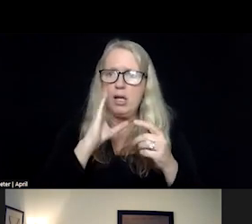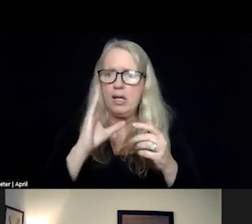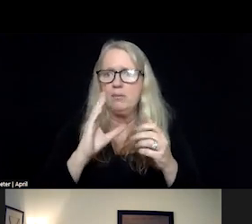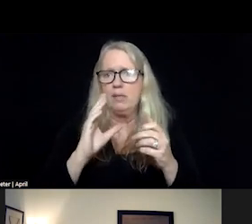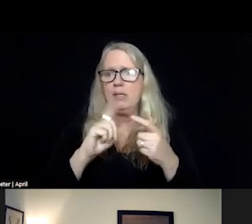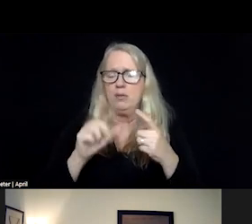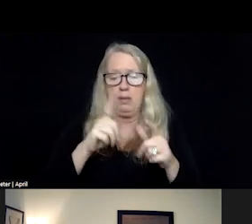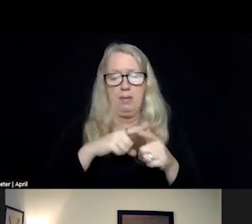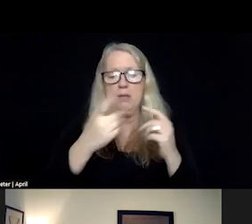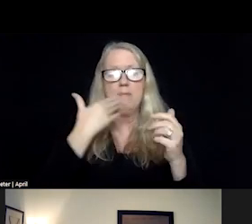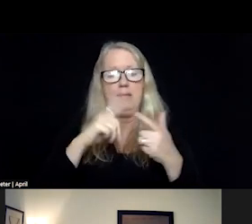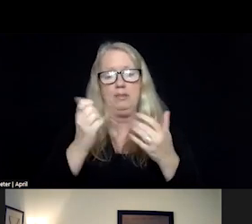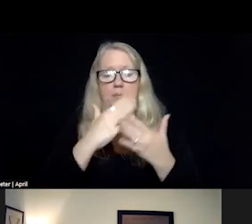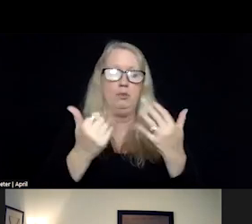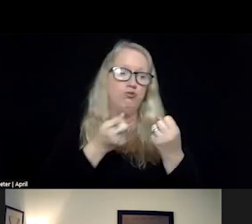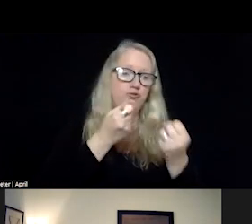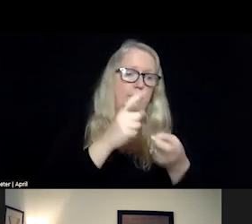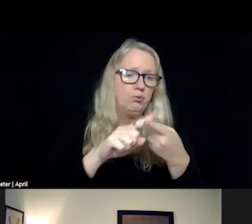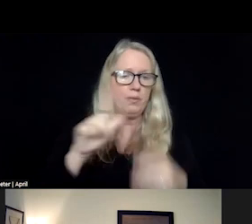SOMEONE DRIVE TO THE LIBRARY AND HAVE THE SESSION AND HAVE THEM